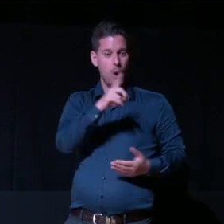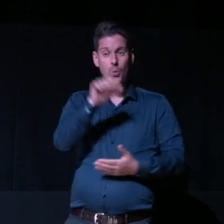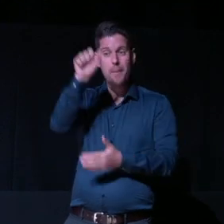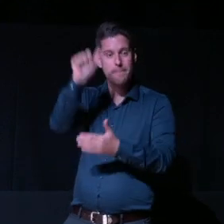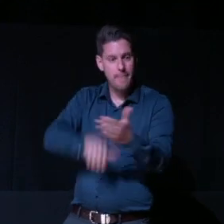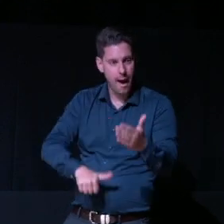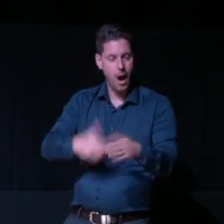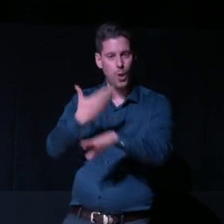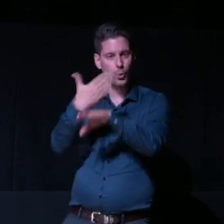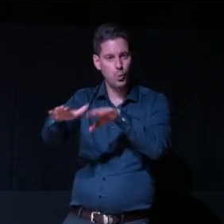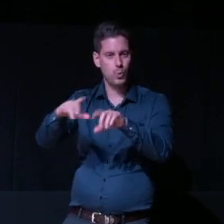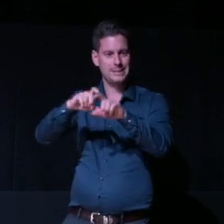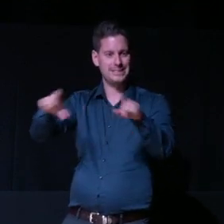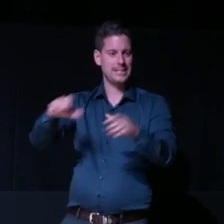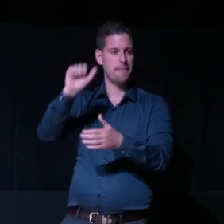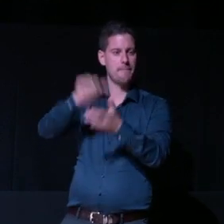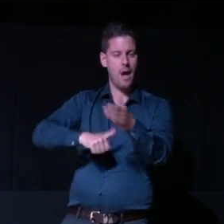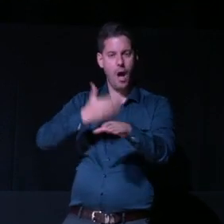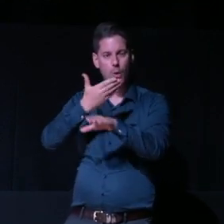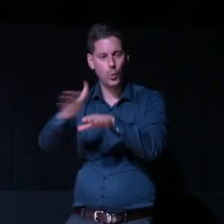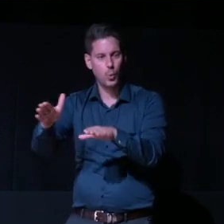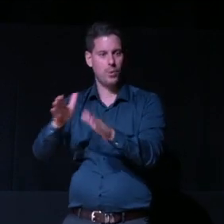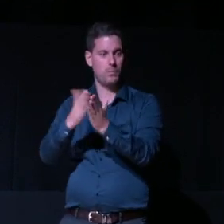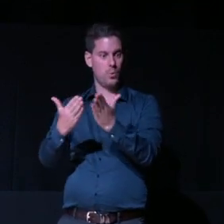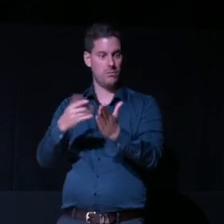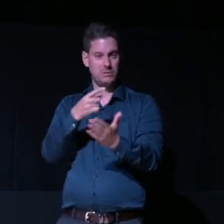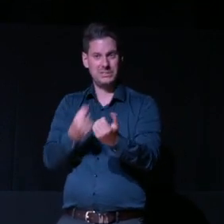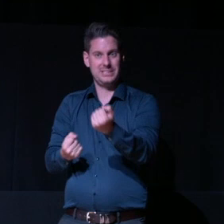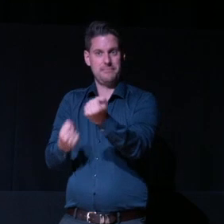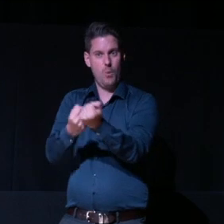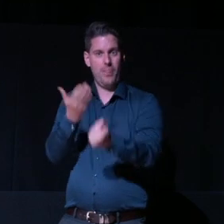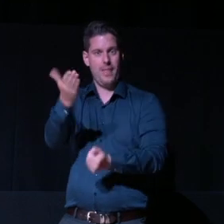going directly to that person is it furthering their career is it making their platform bigger. Those are the sorts of